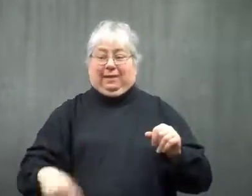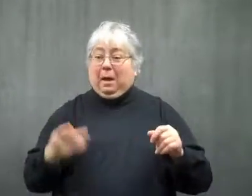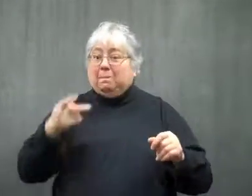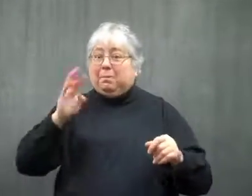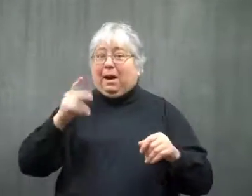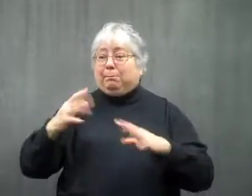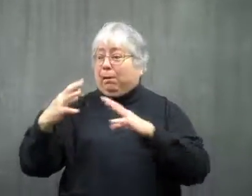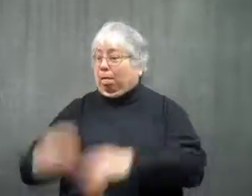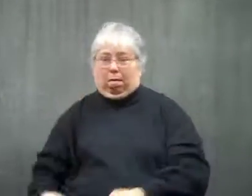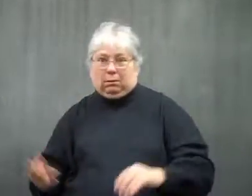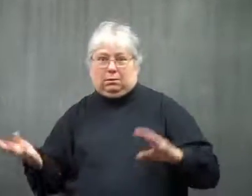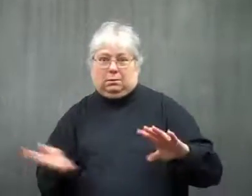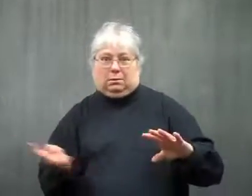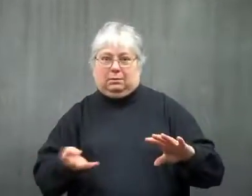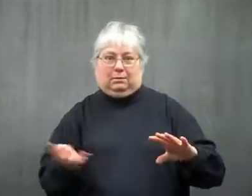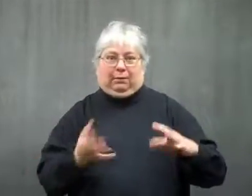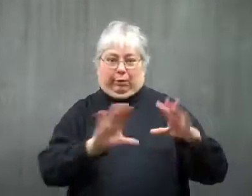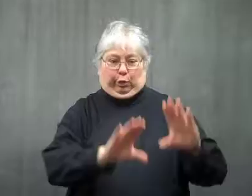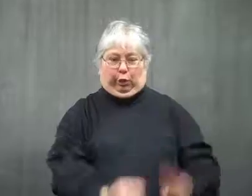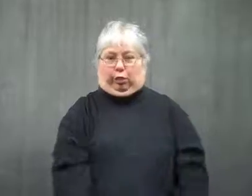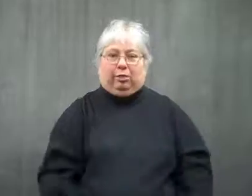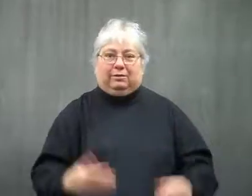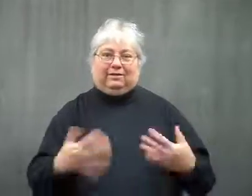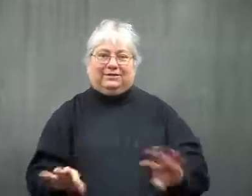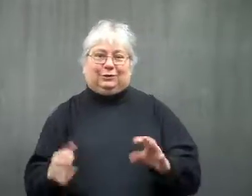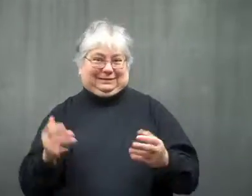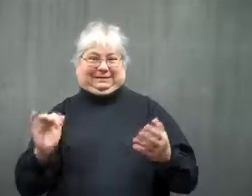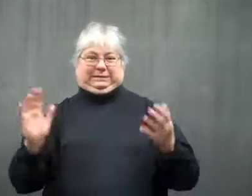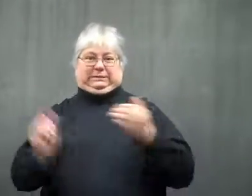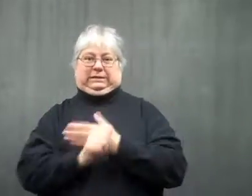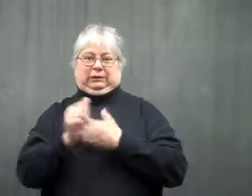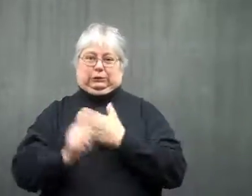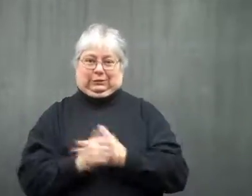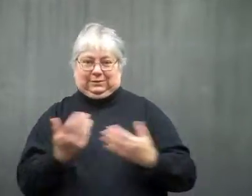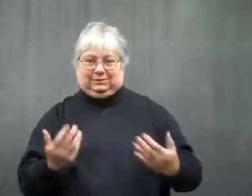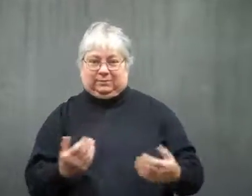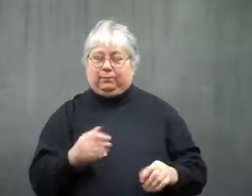When the pumps failed, the water level dropped, creating a dangerous situation.